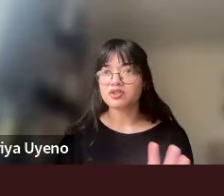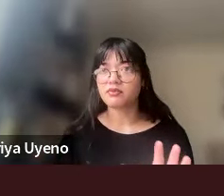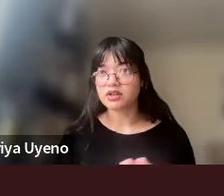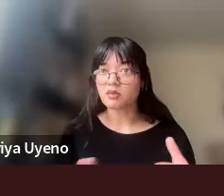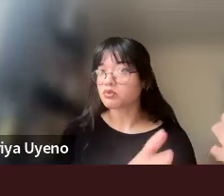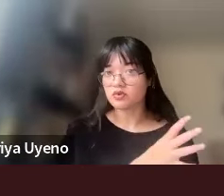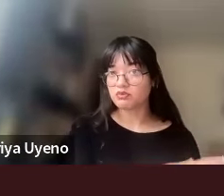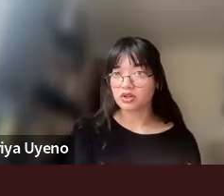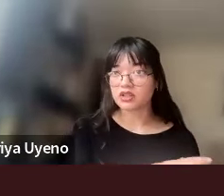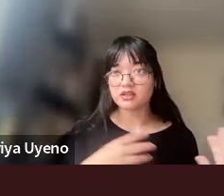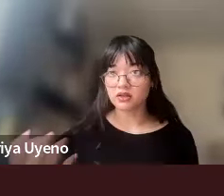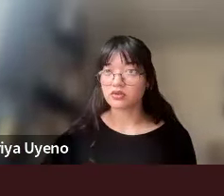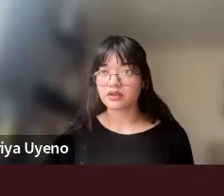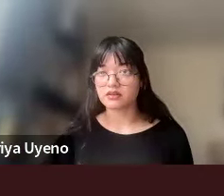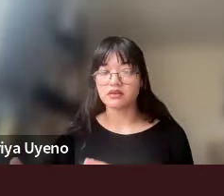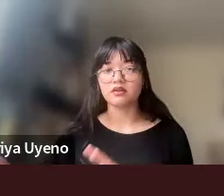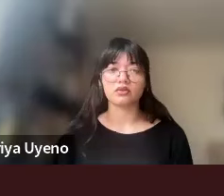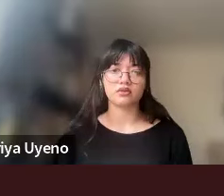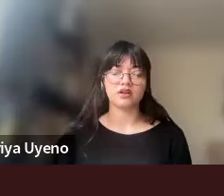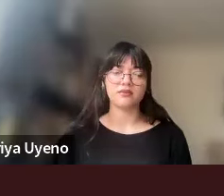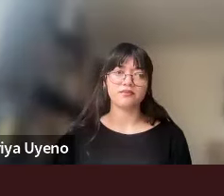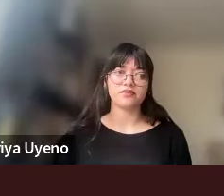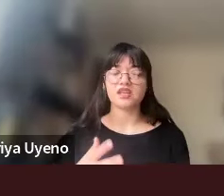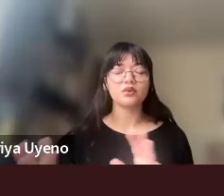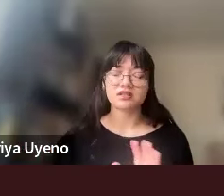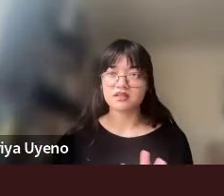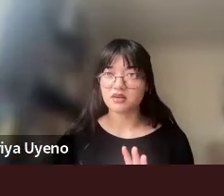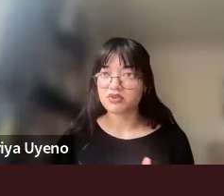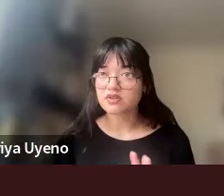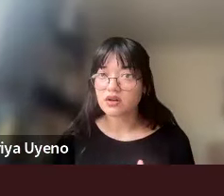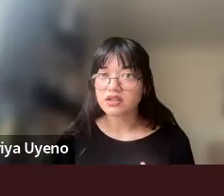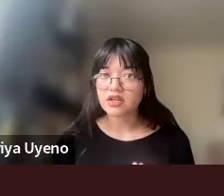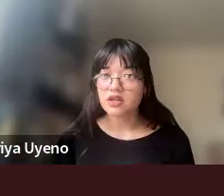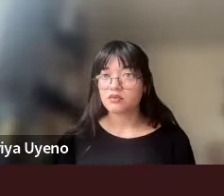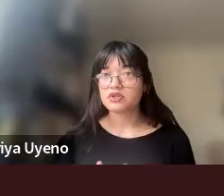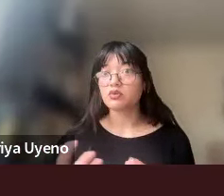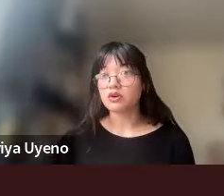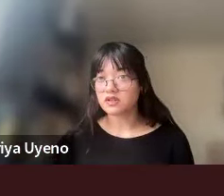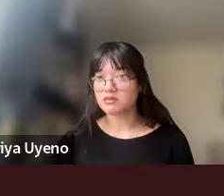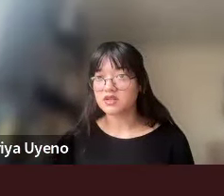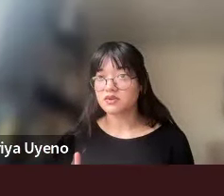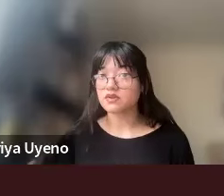partnership, between Berkeley and the local state prison college that awards inmates